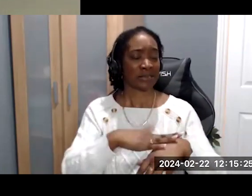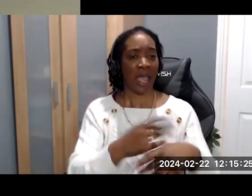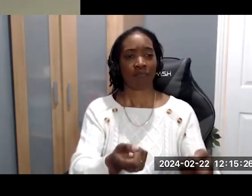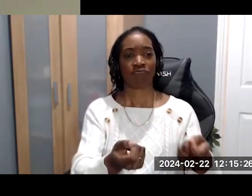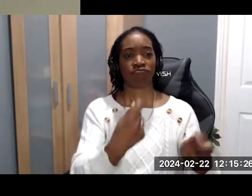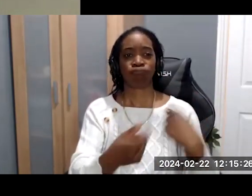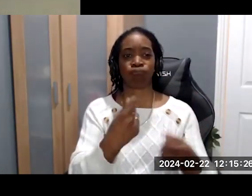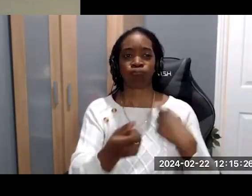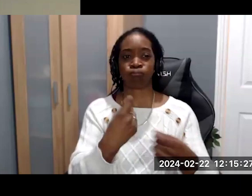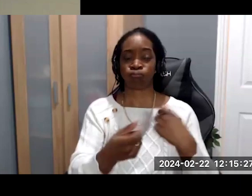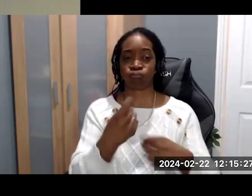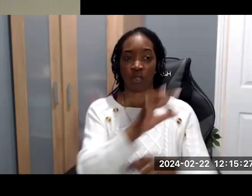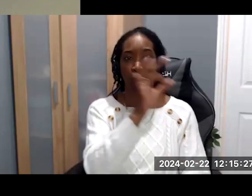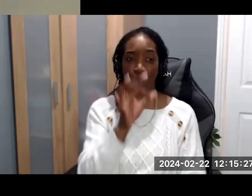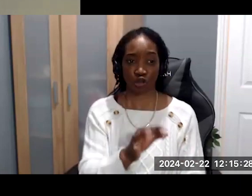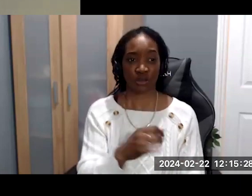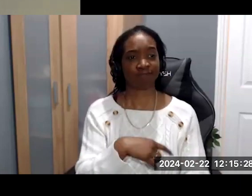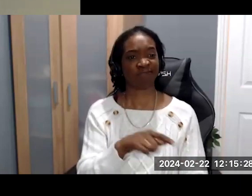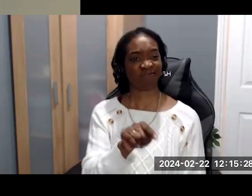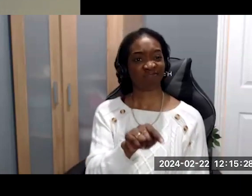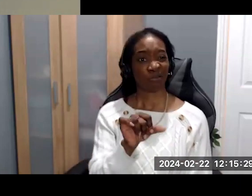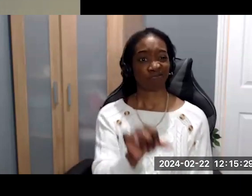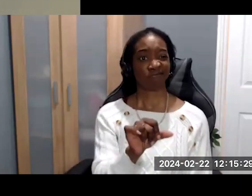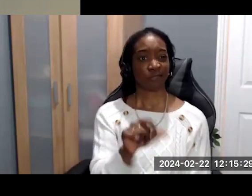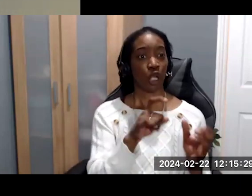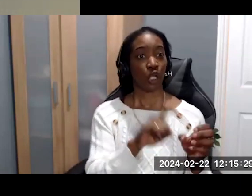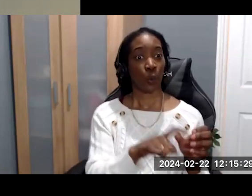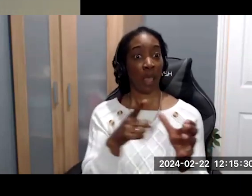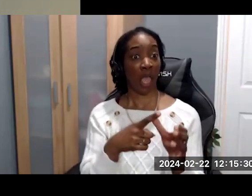select the Q&A button at the bottom of your screen and you'll be able to ask questions to